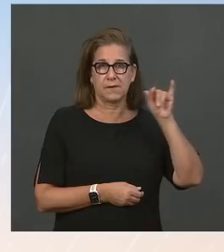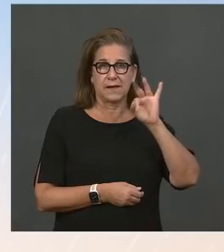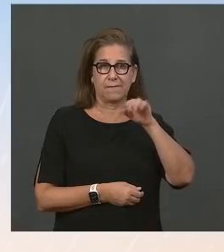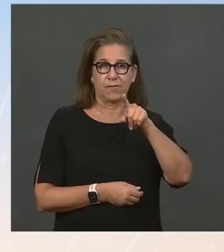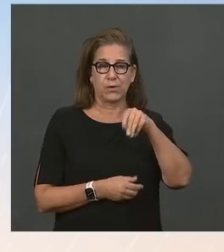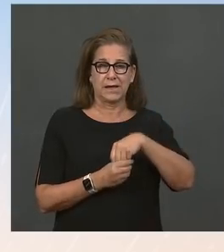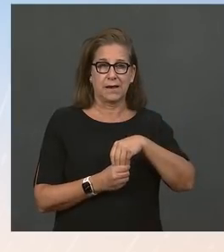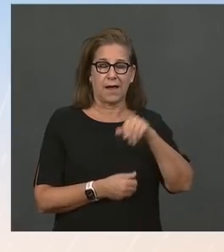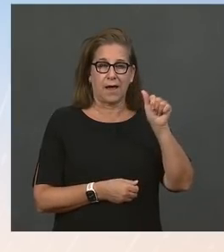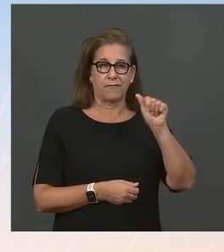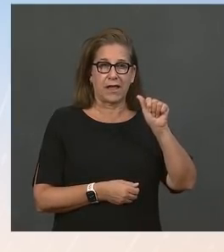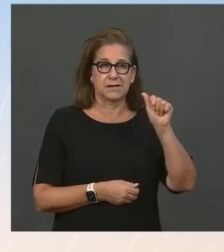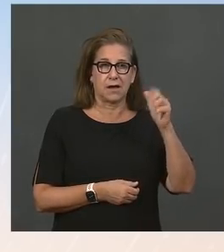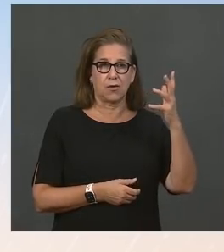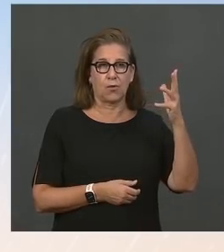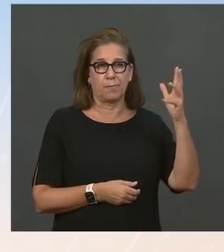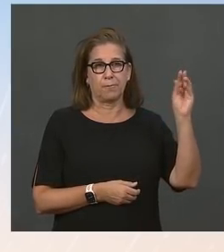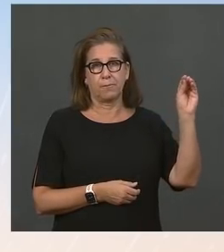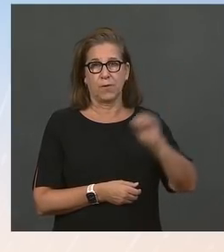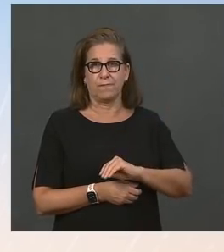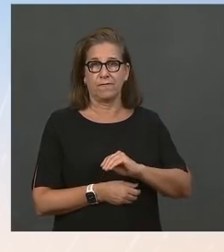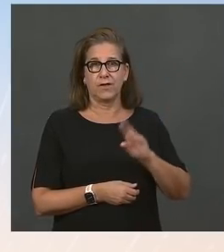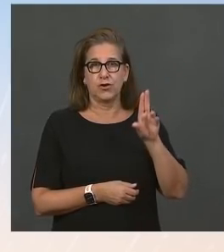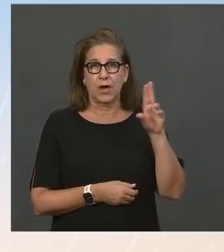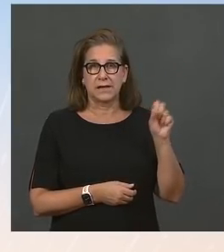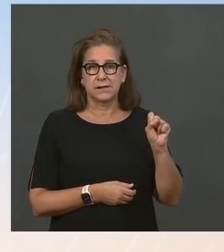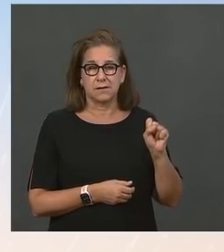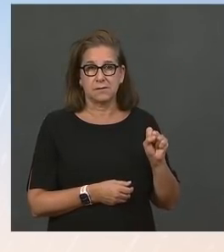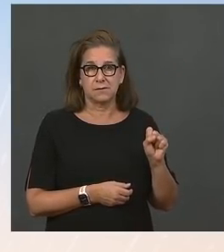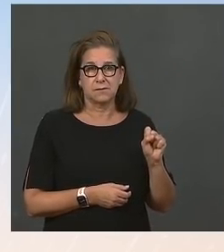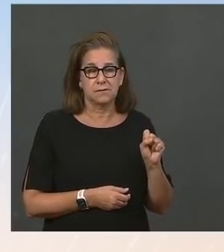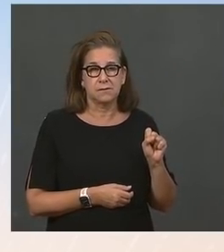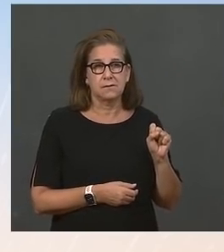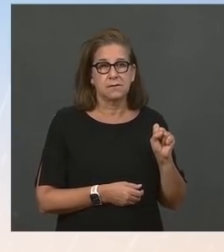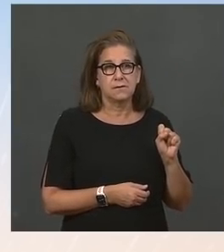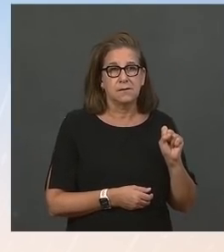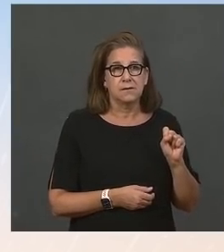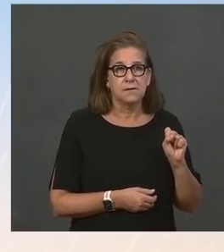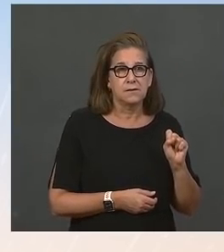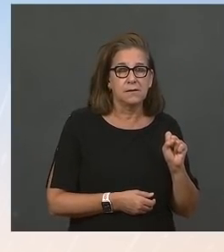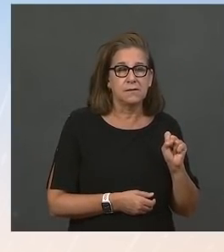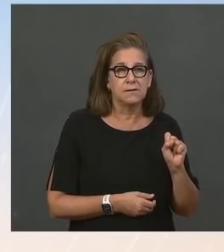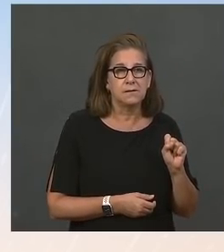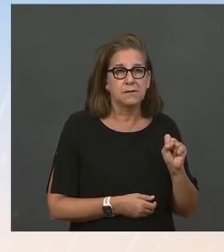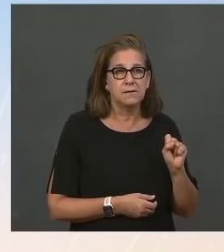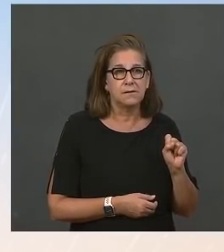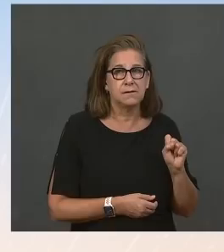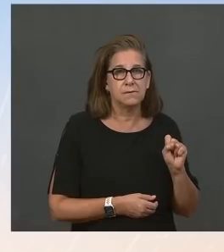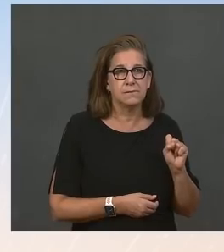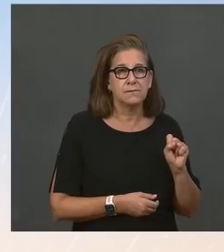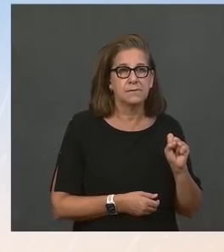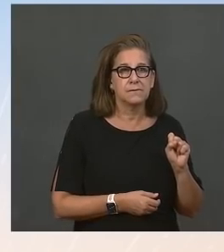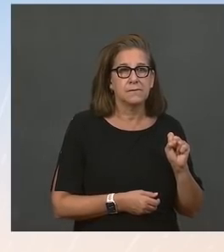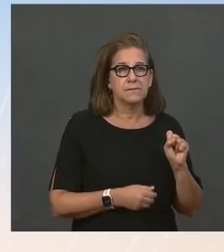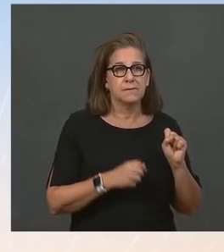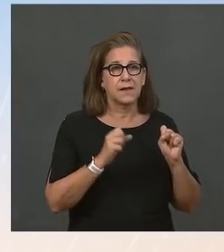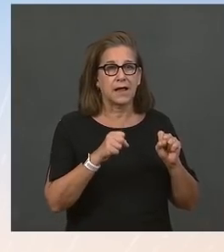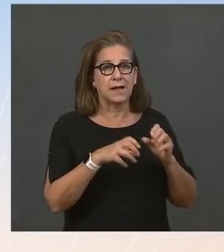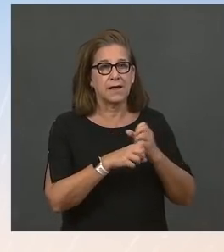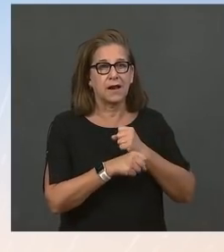is there any way to actually get parole or refugee status without going to a third country? Ms. Psaki: Well, we have a presence in Doha --